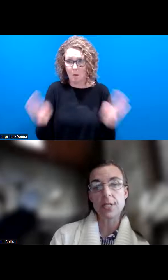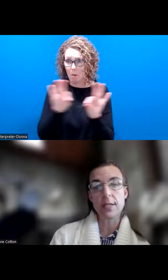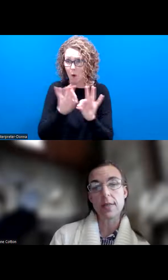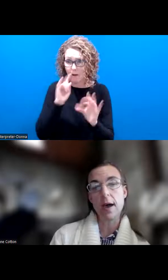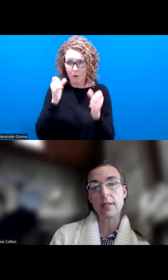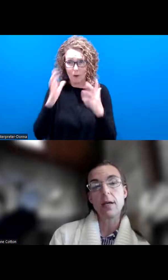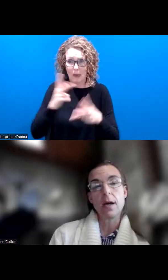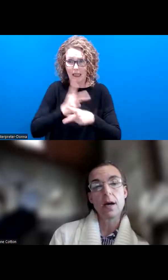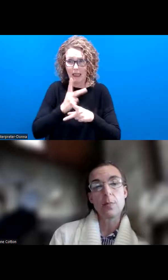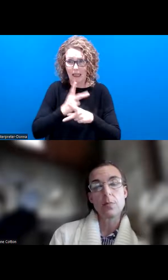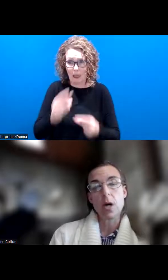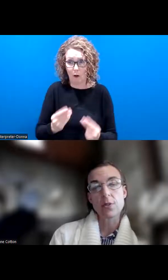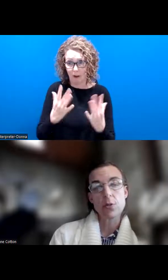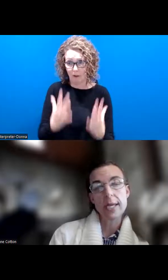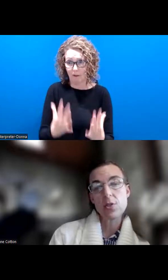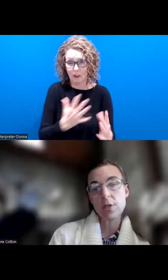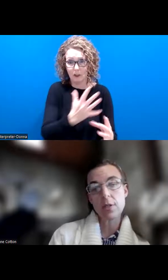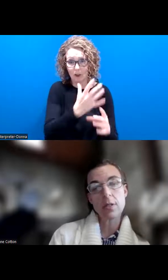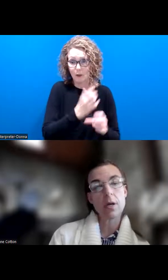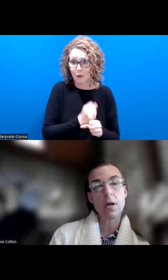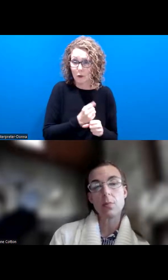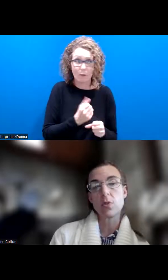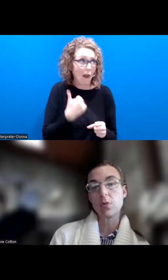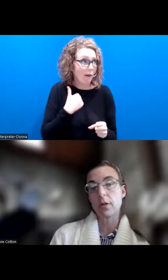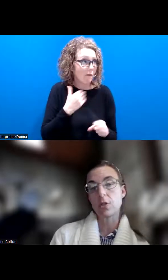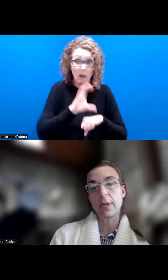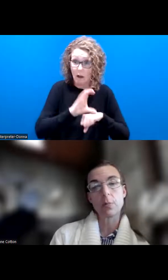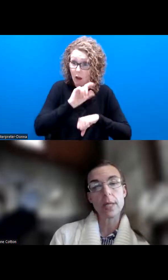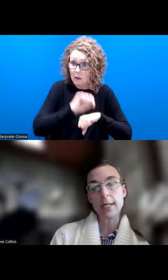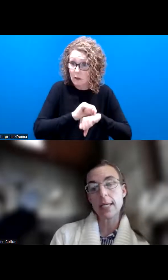utilize caregivers, but their caregivers will be respected and paid